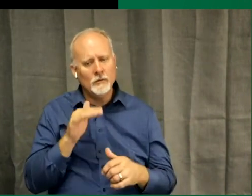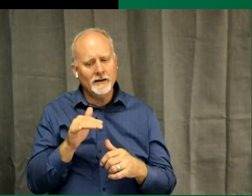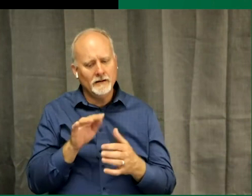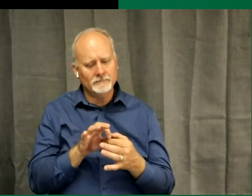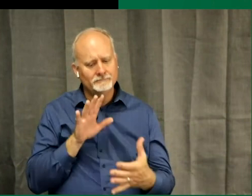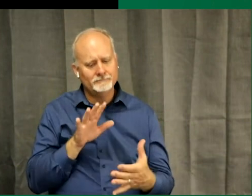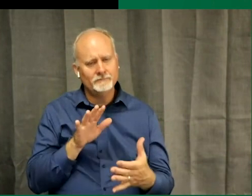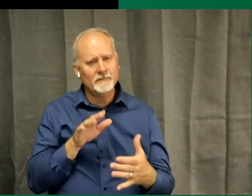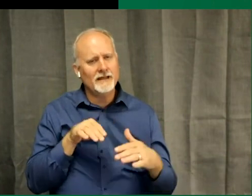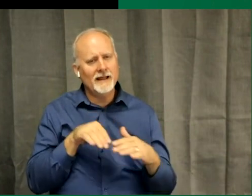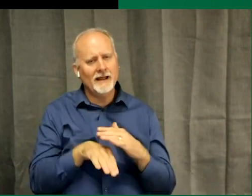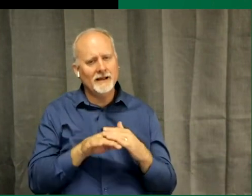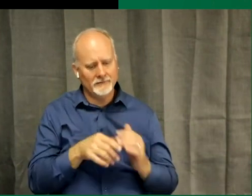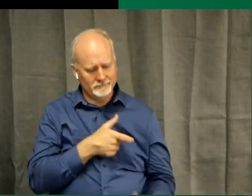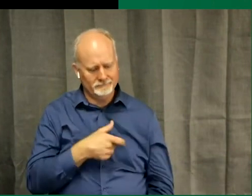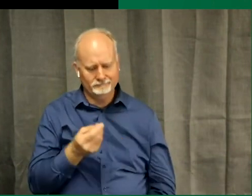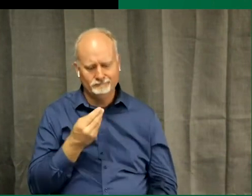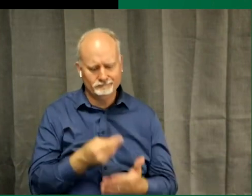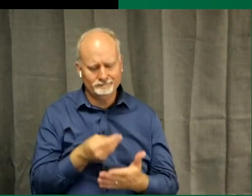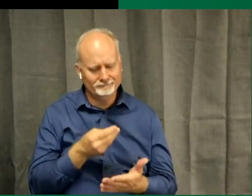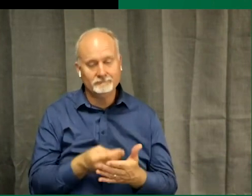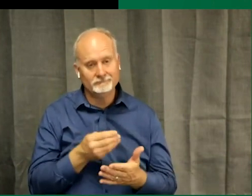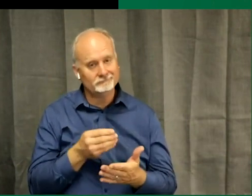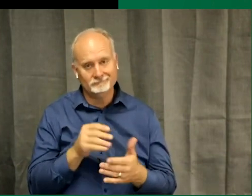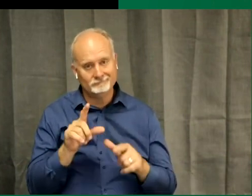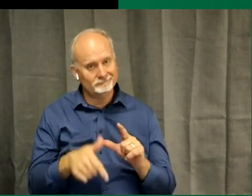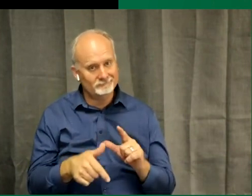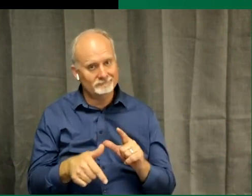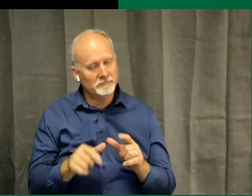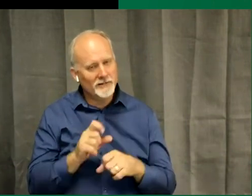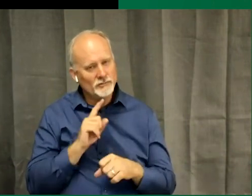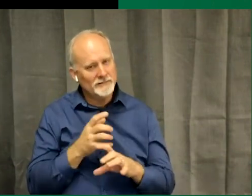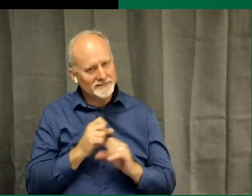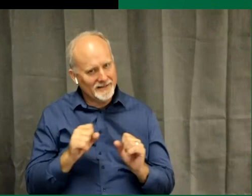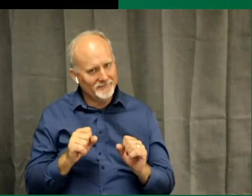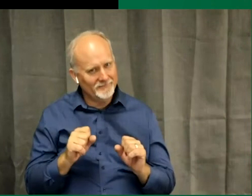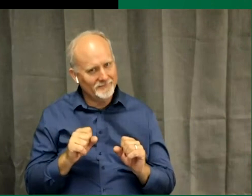to the residence halls after the 20th to maintain a safe and secure environment as you know we have